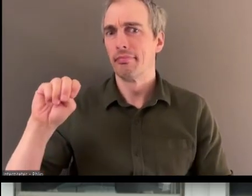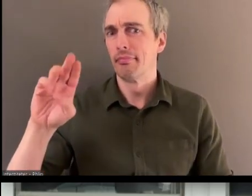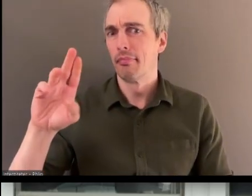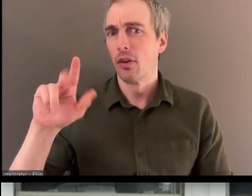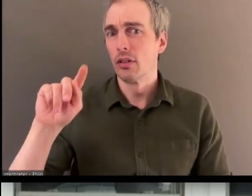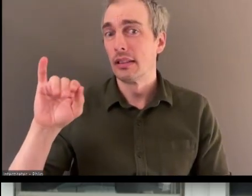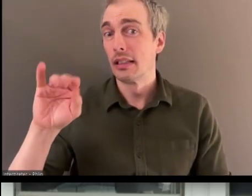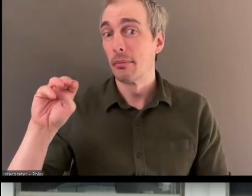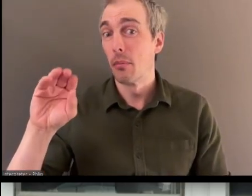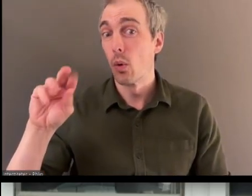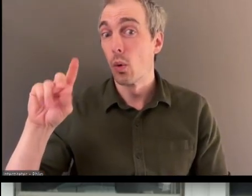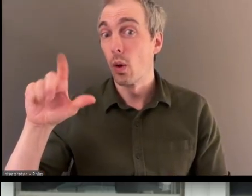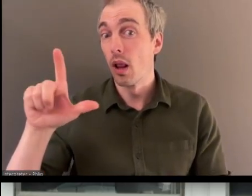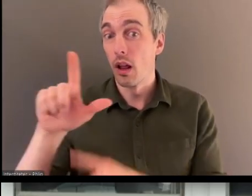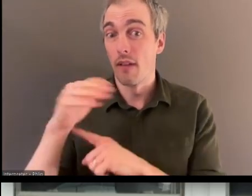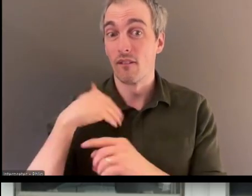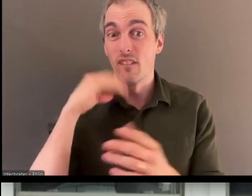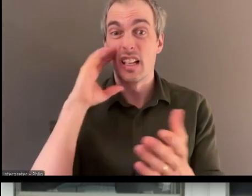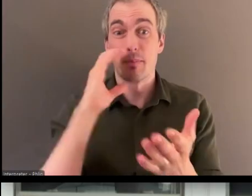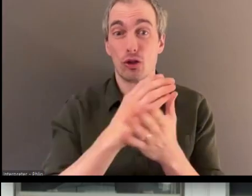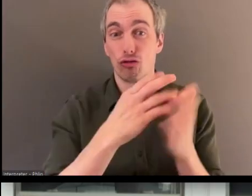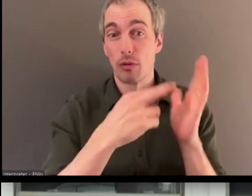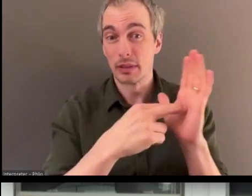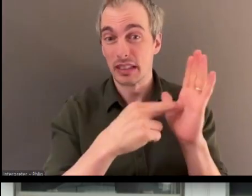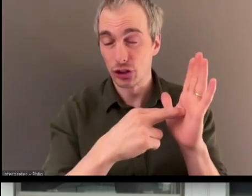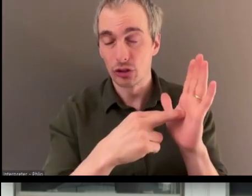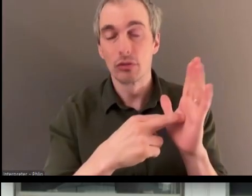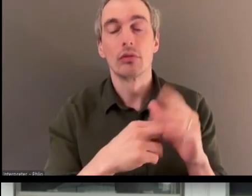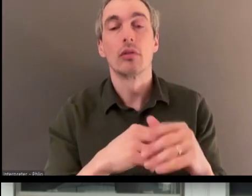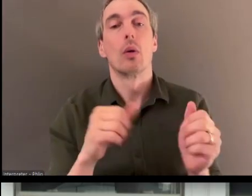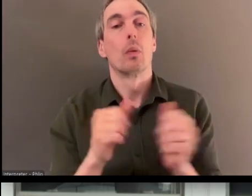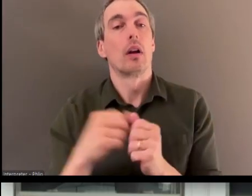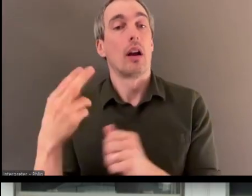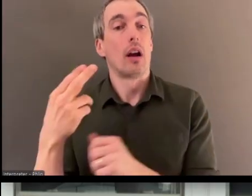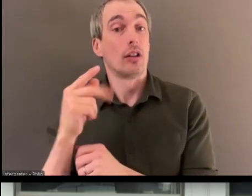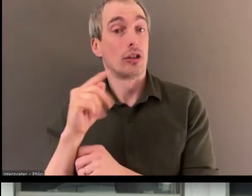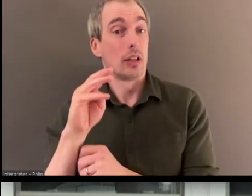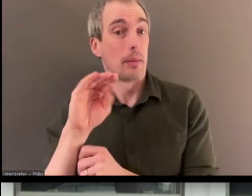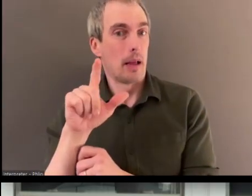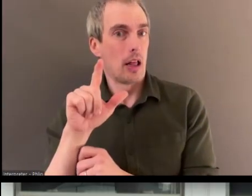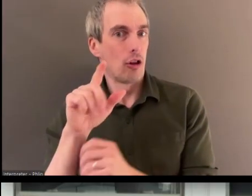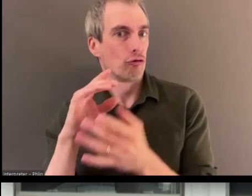the HTML relationship. Again, mapped in that same conceptual space.